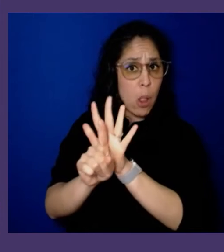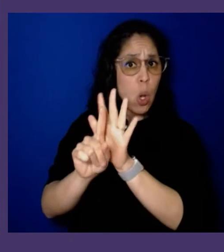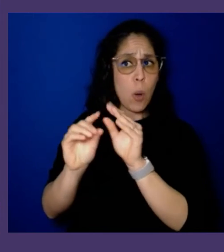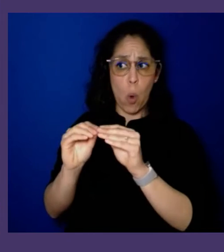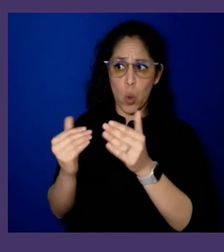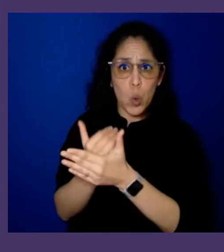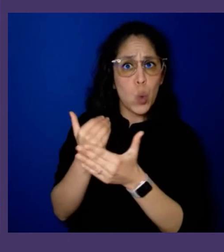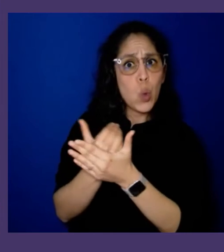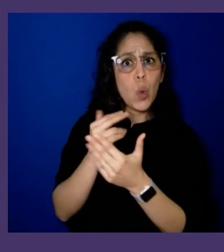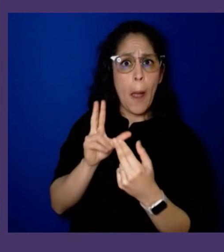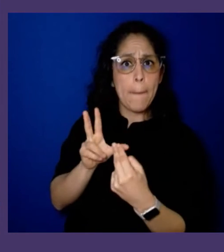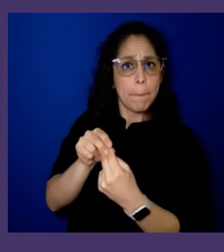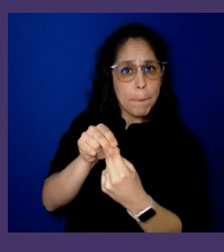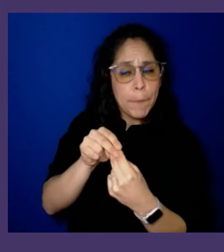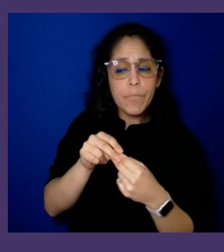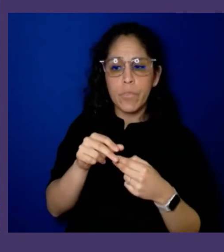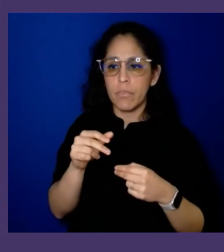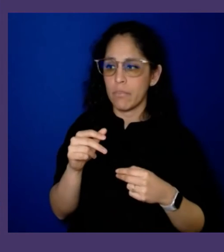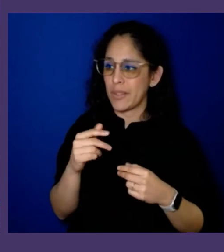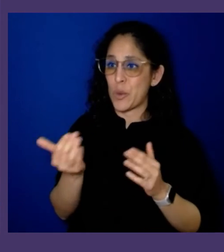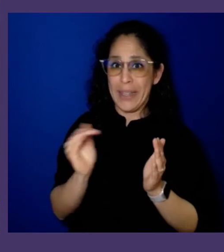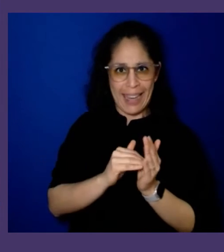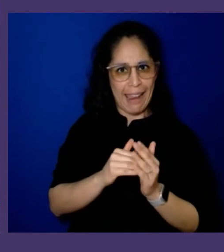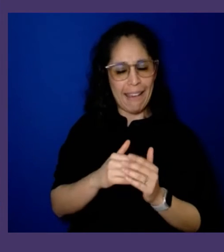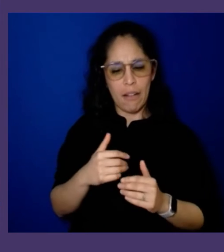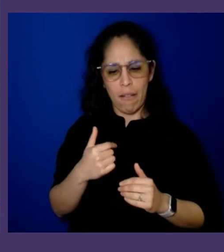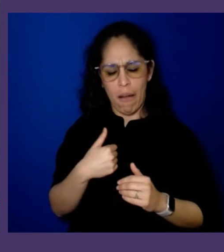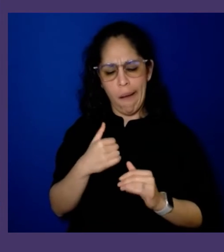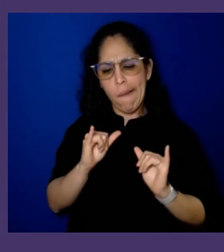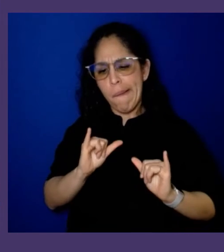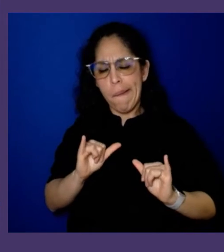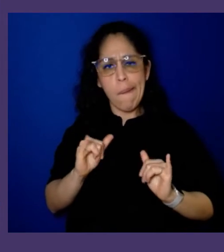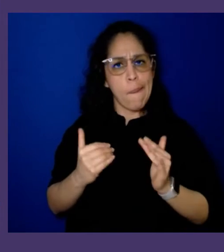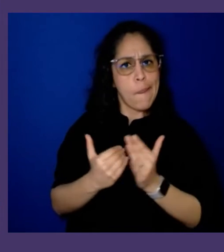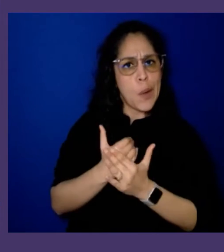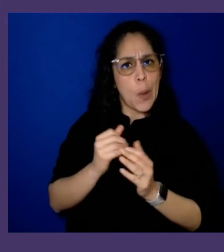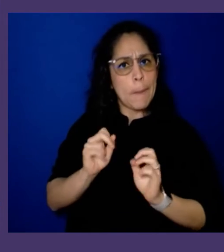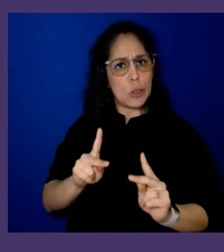I thought this is a good opportunity to help product that